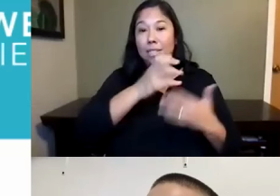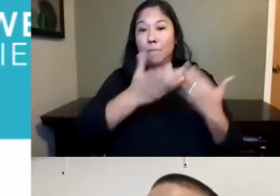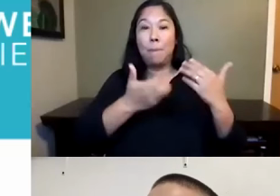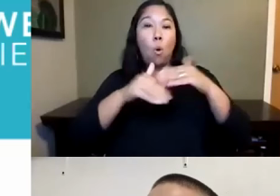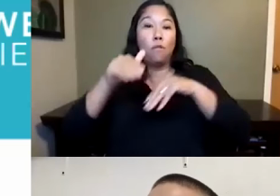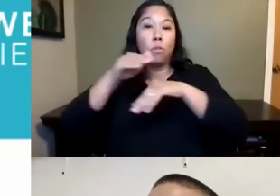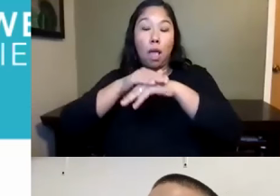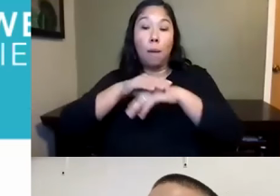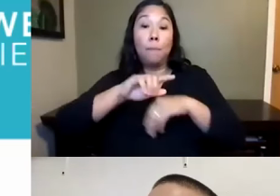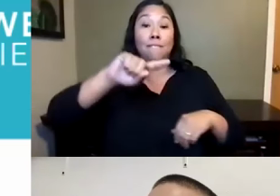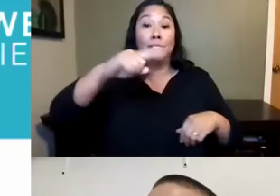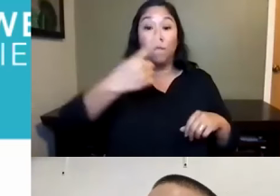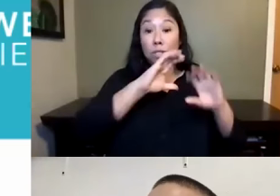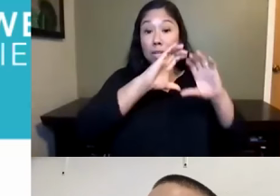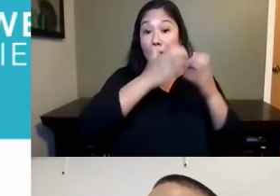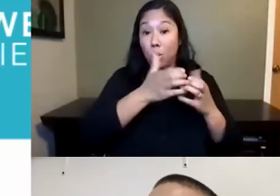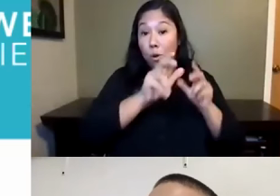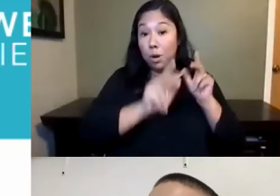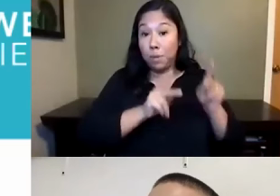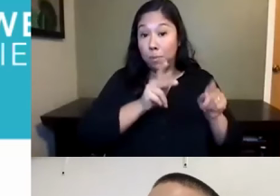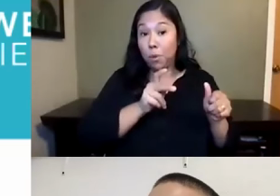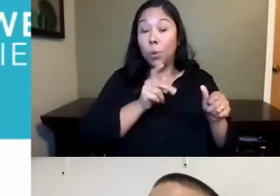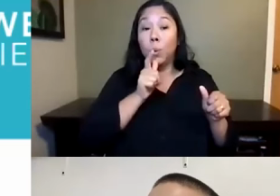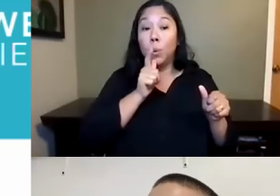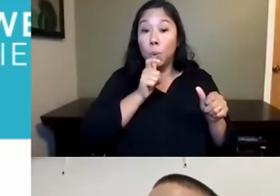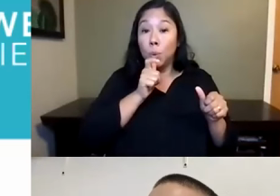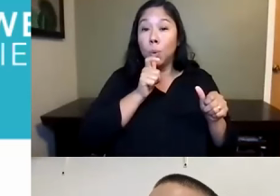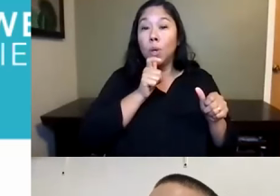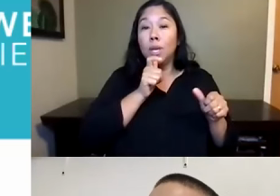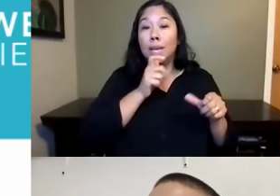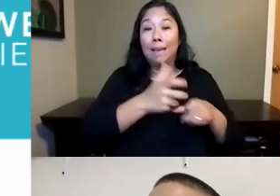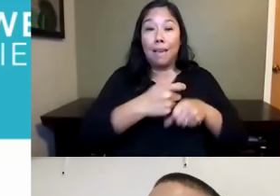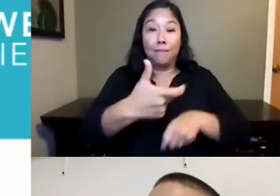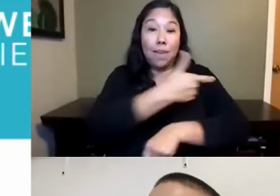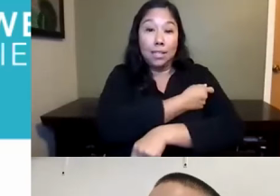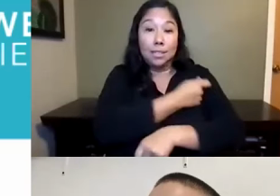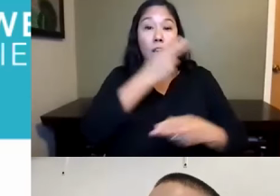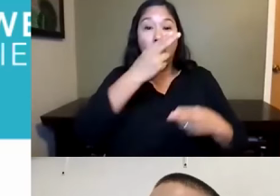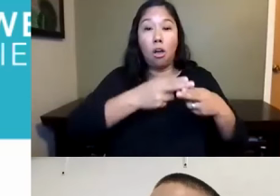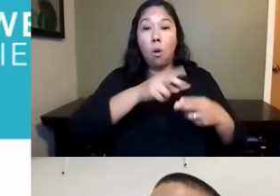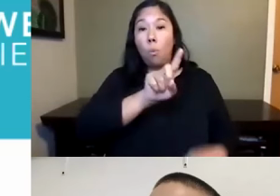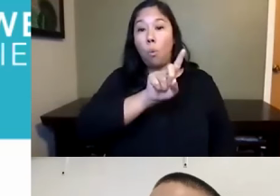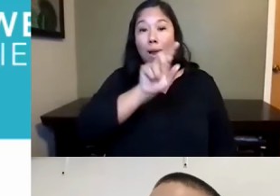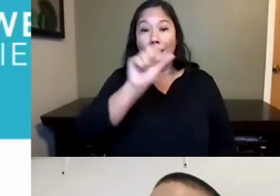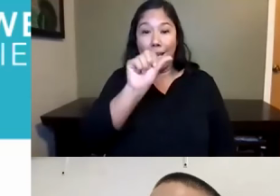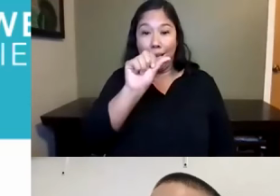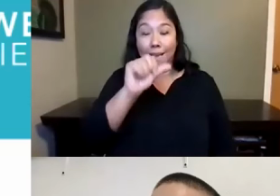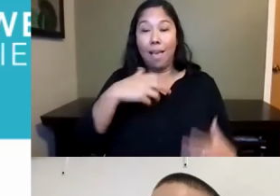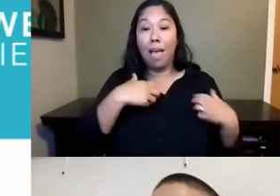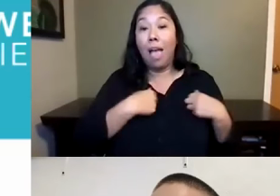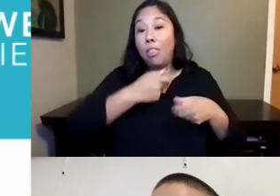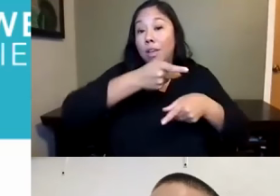of people is called 1A. That is healthcare personnel and long-term facility residents.